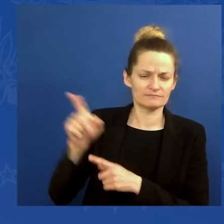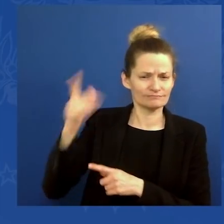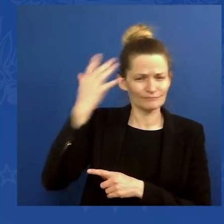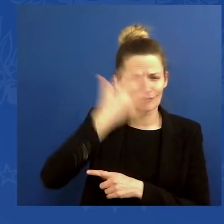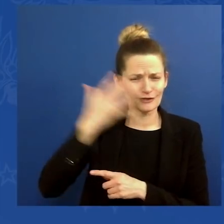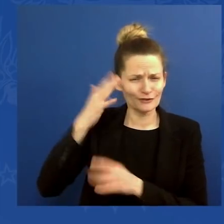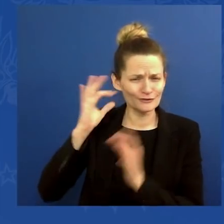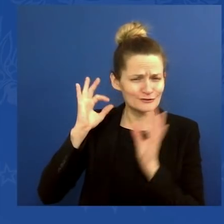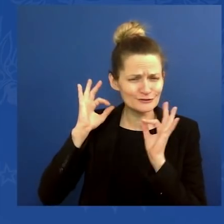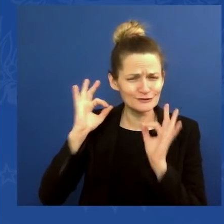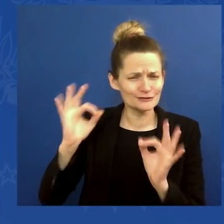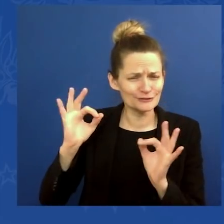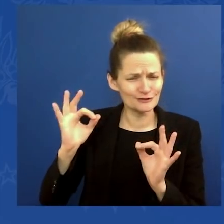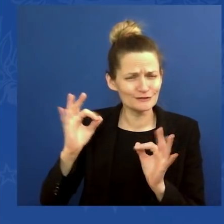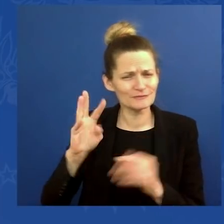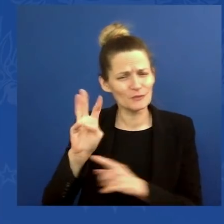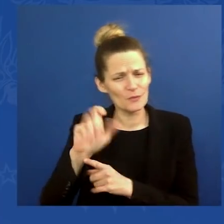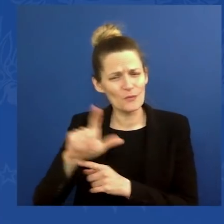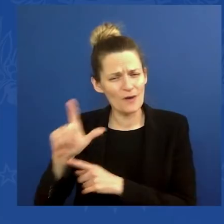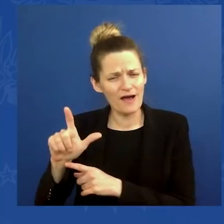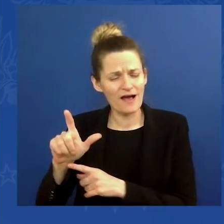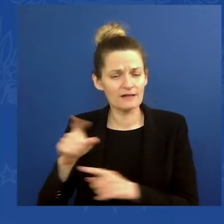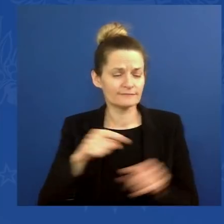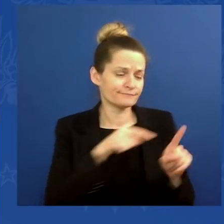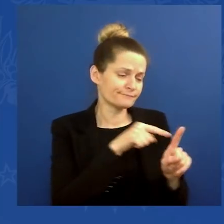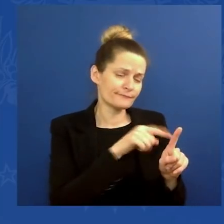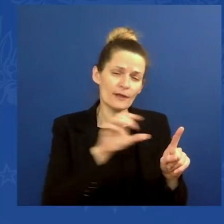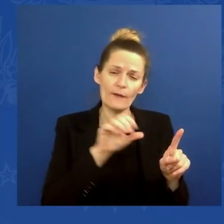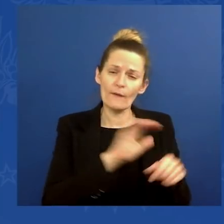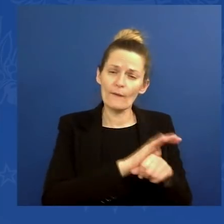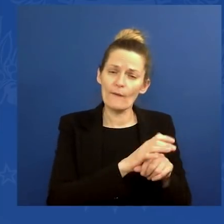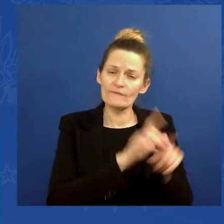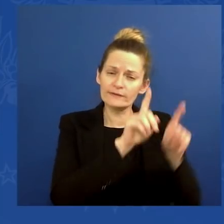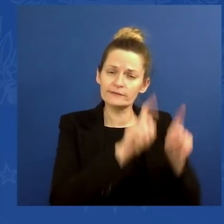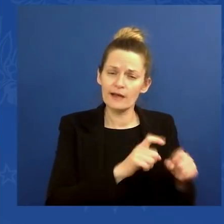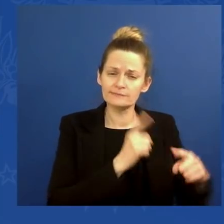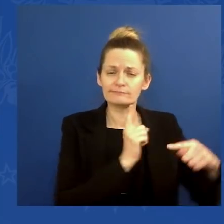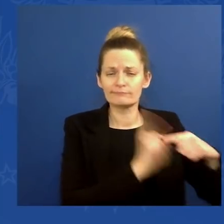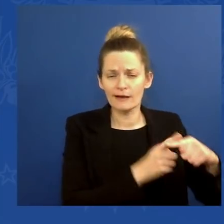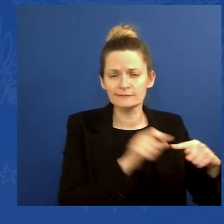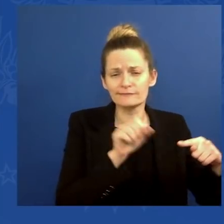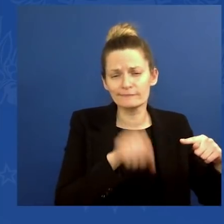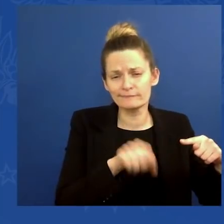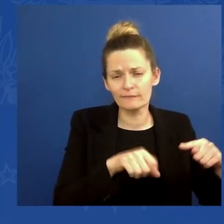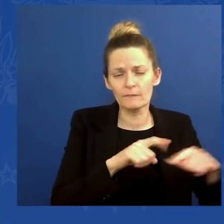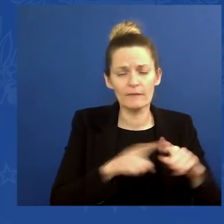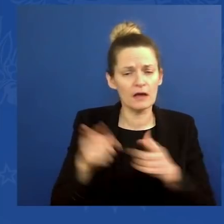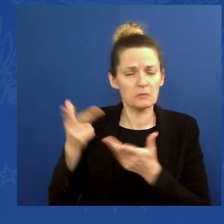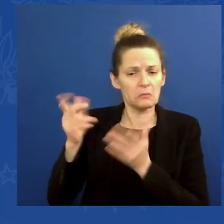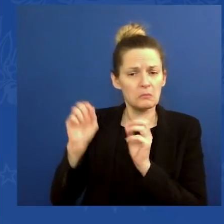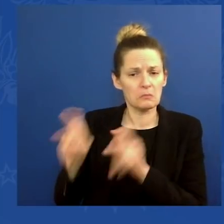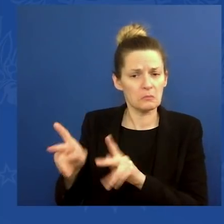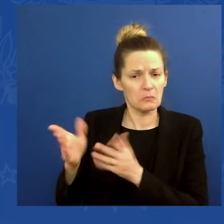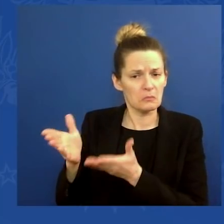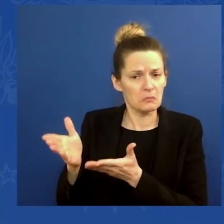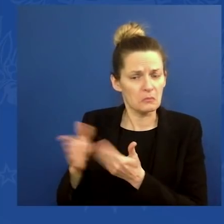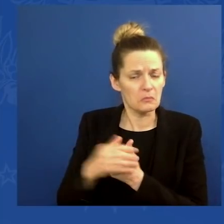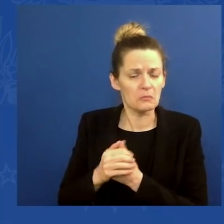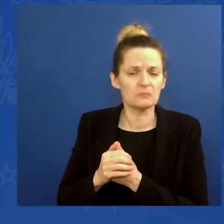He's tested positive, but he feels well. He looks good. And he wanted to -- I know the Ambassador is here to bring his regards,